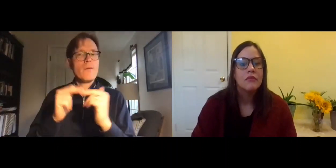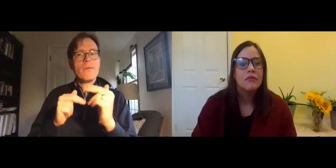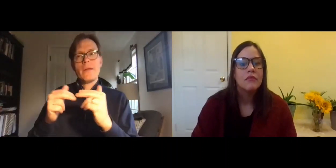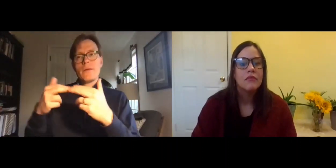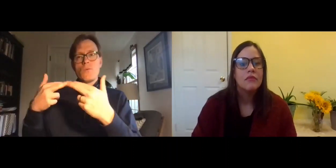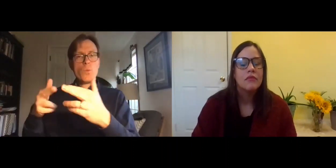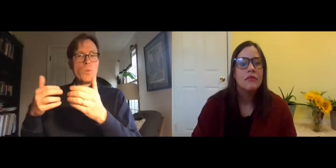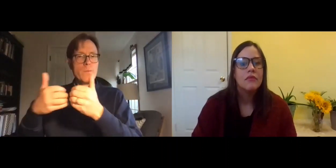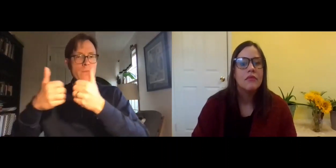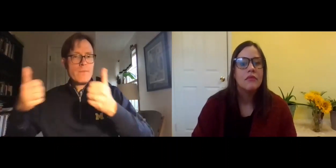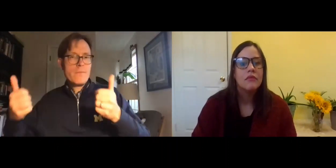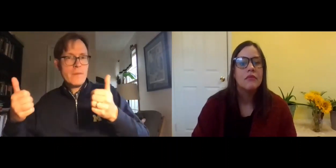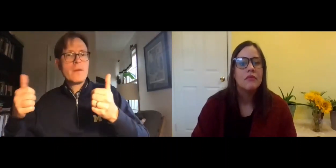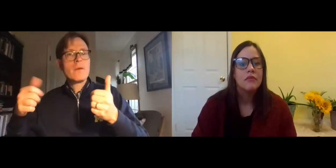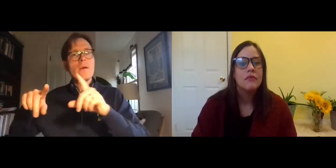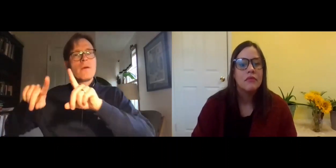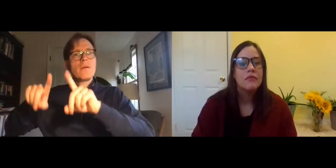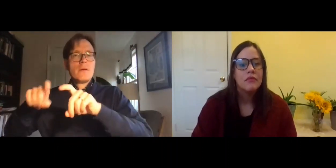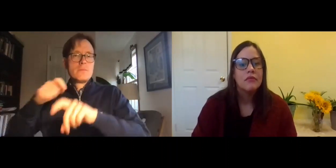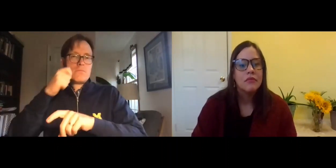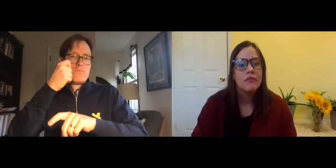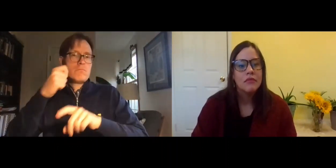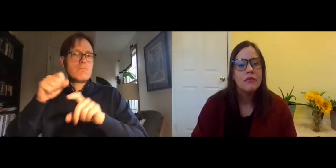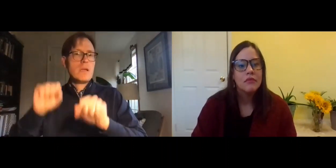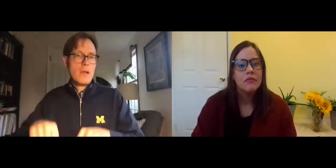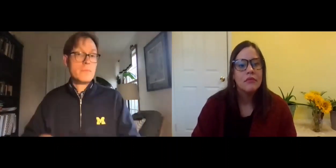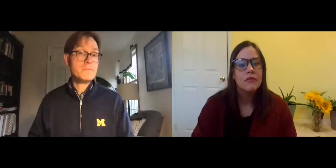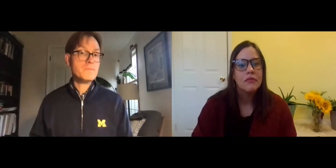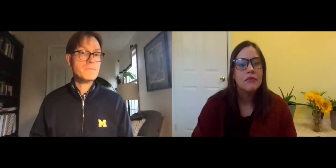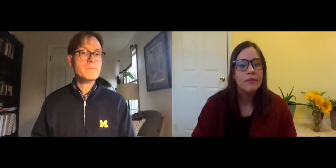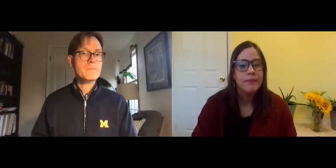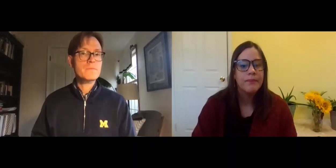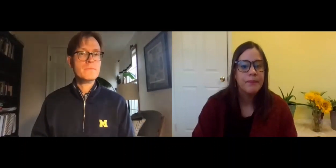sites available.